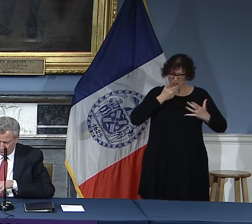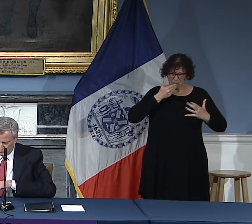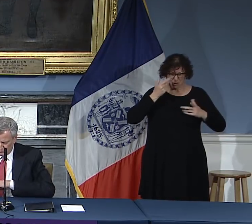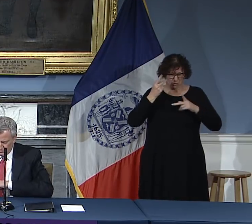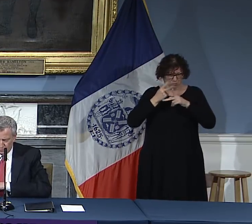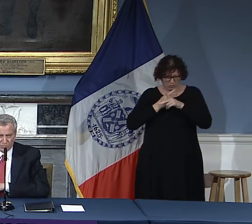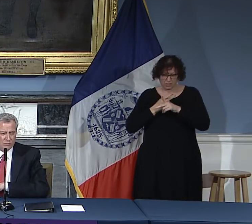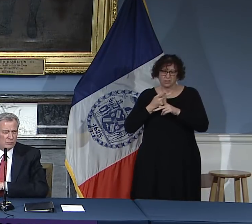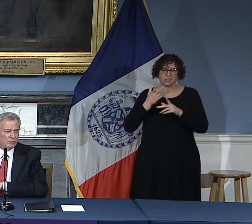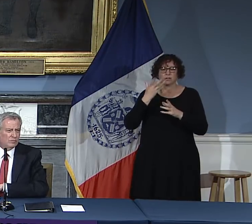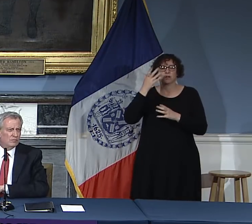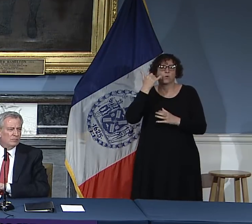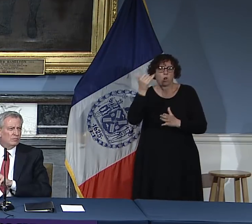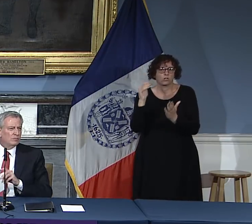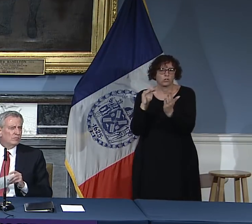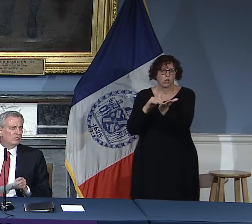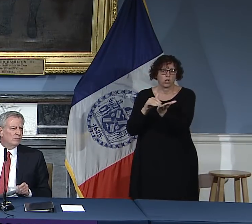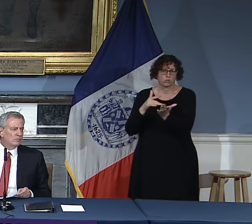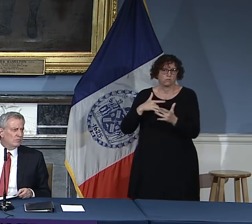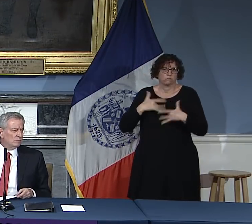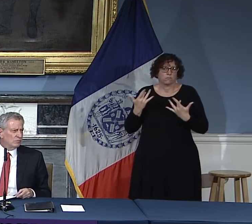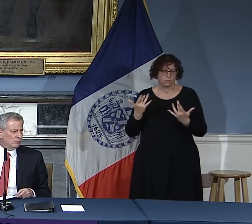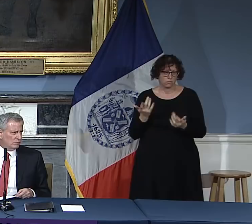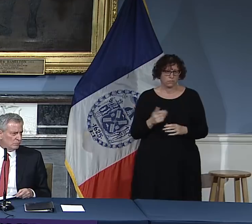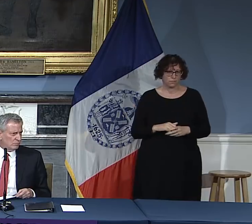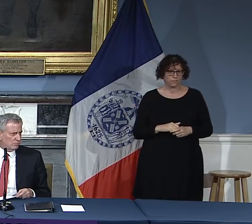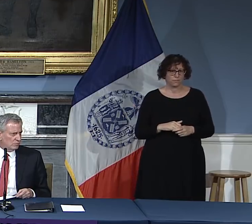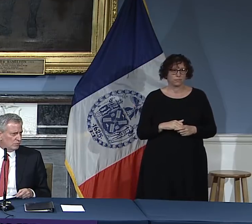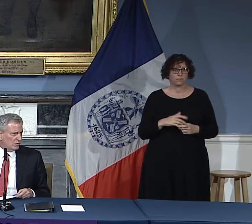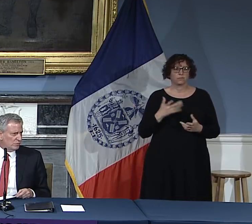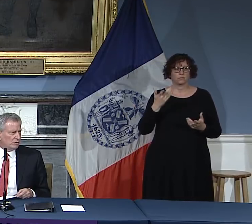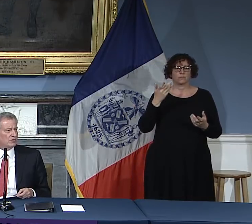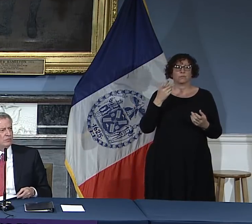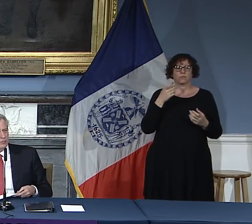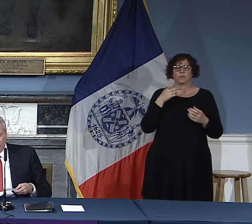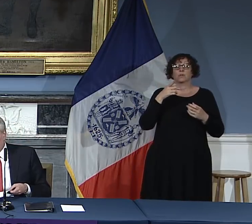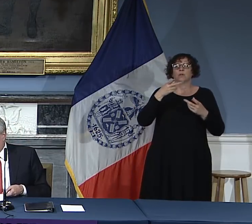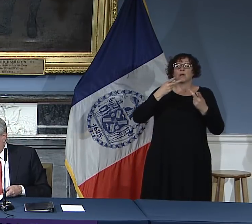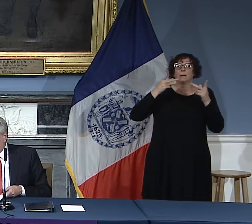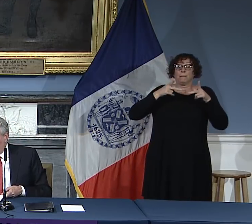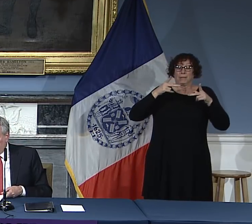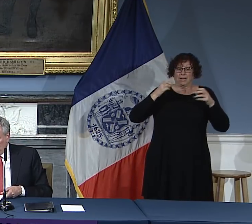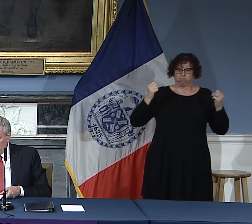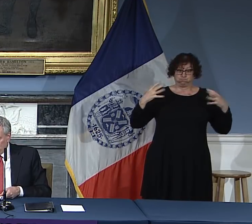SOIACL DISTANCING IS THE SINGLE MOST IMPORTANT